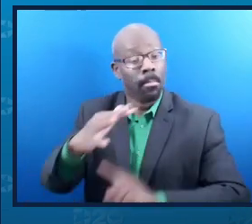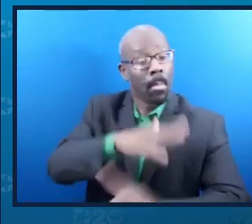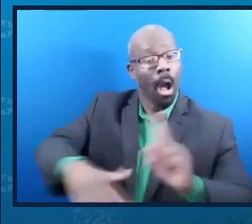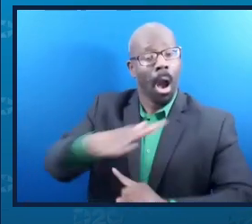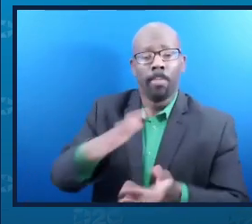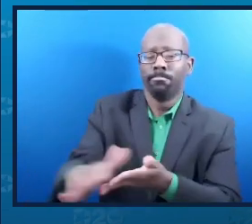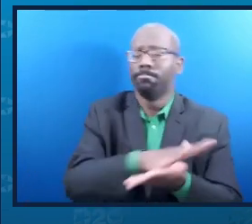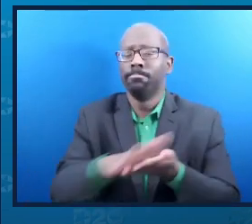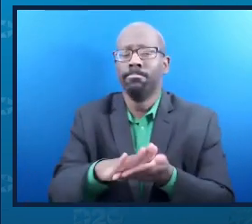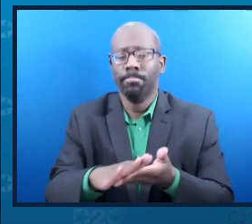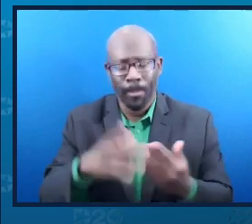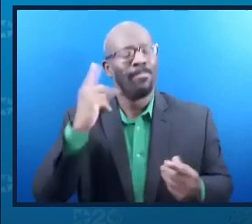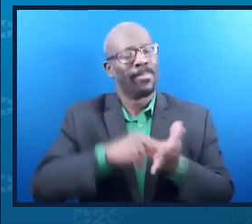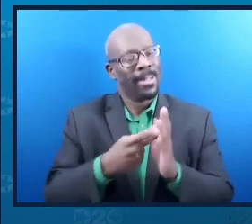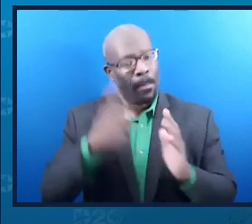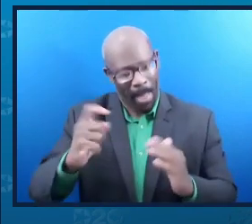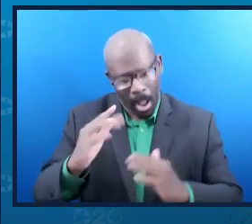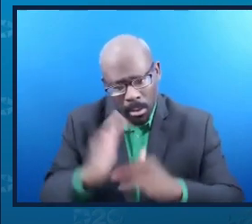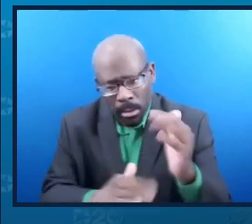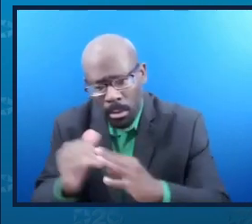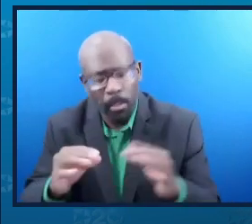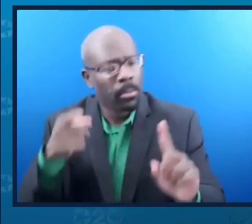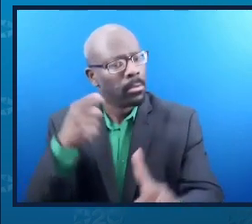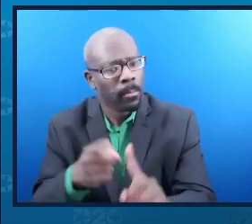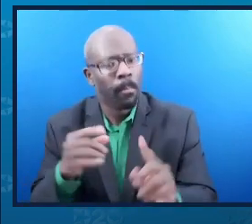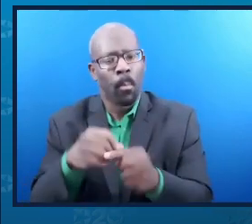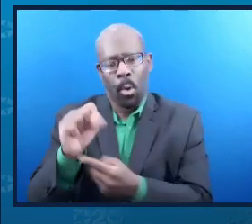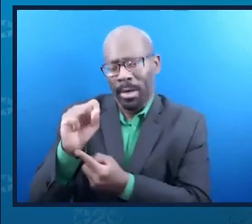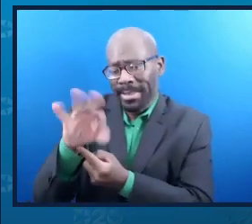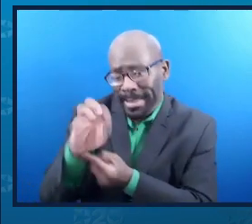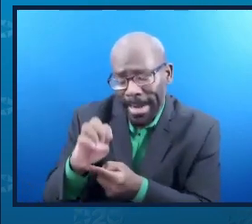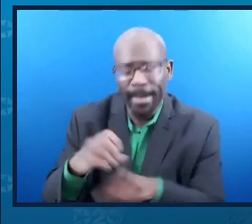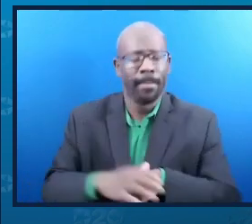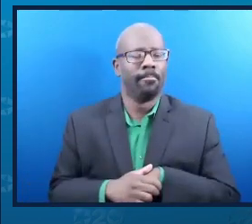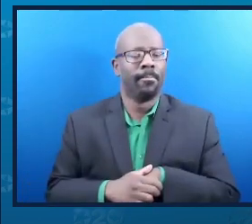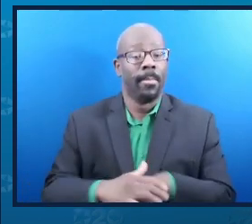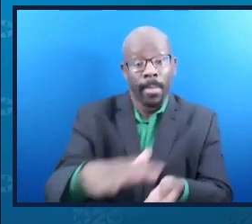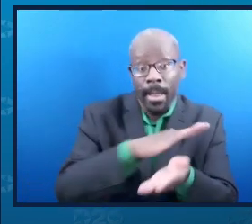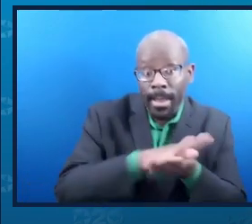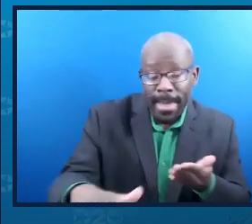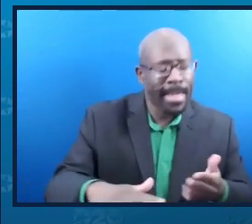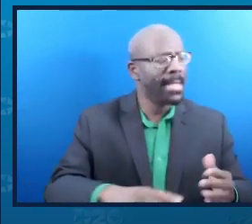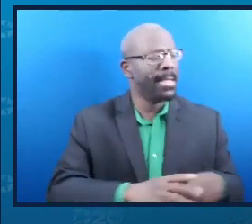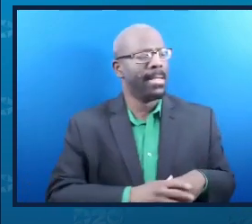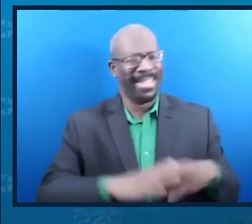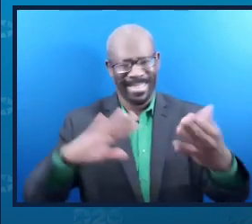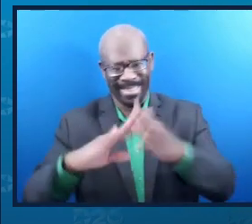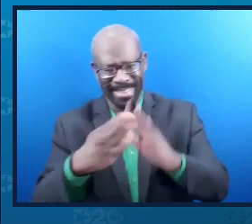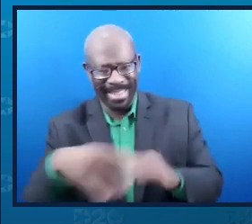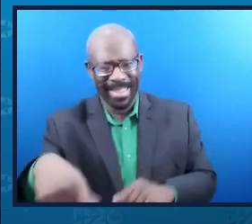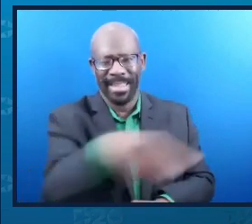21ST CENTURY AMERICA, ONE WHERE WE LEAD WITH COMPASSION AND WHERE WE LEAVE NO COMMUNITY